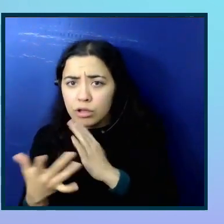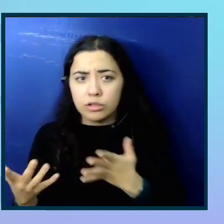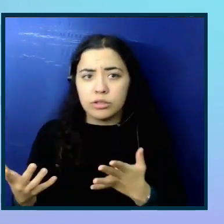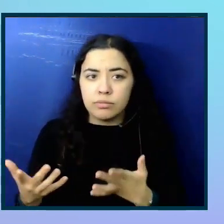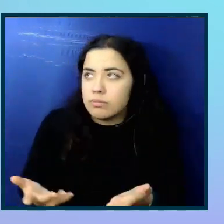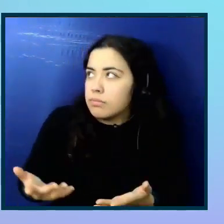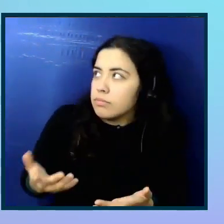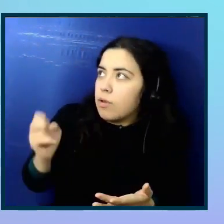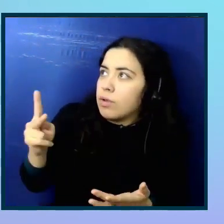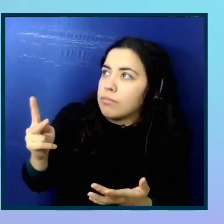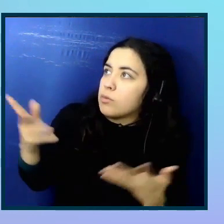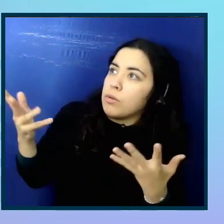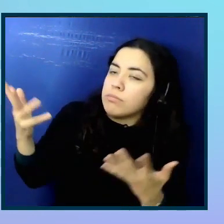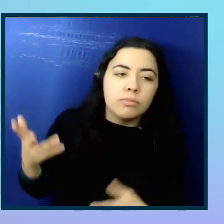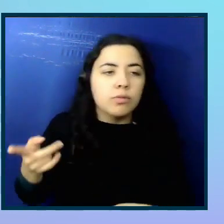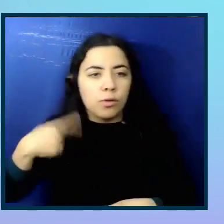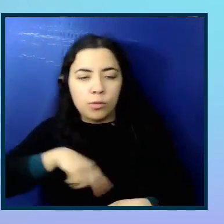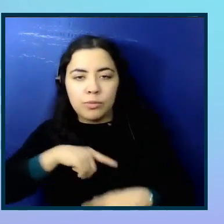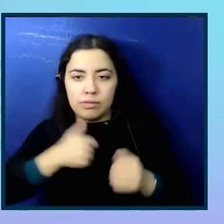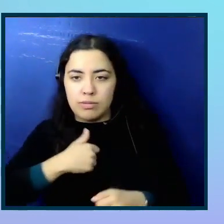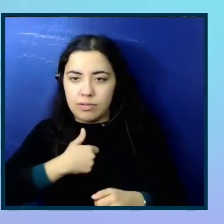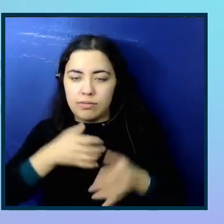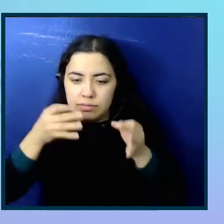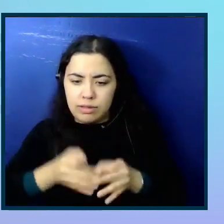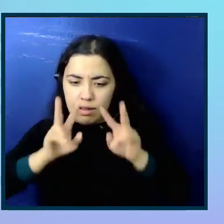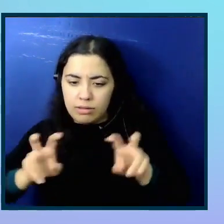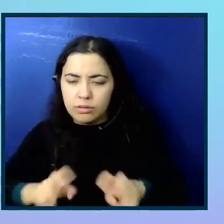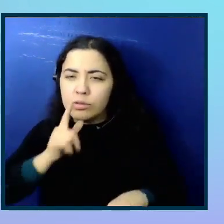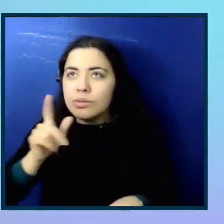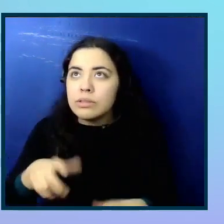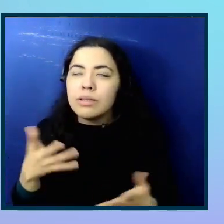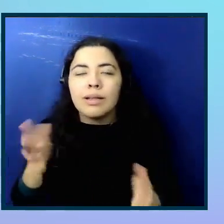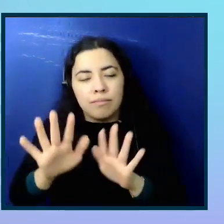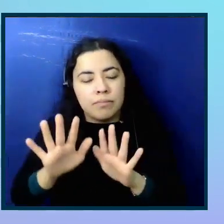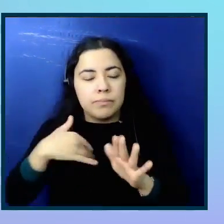And then we can do the analysis and do the inclusion. We don't need to, usually you don't need to capture